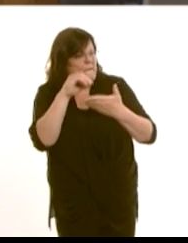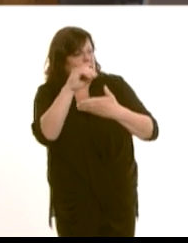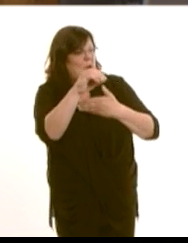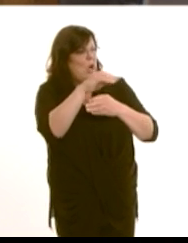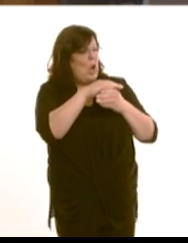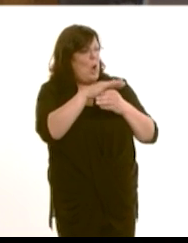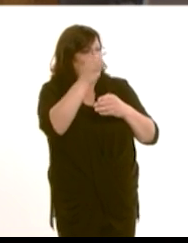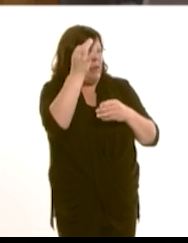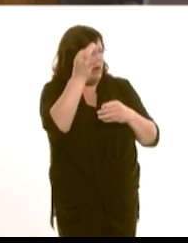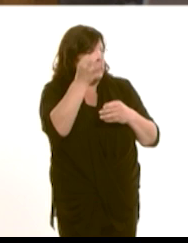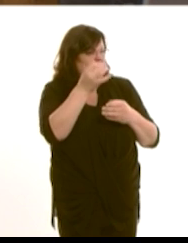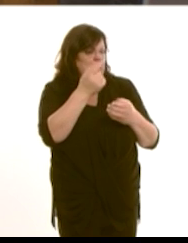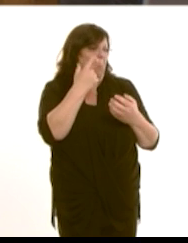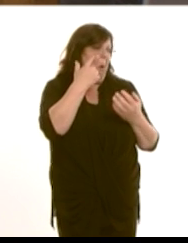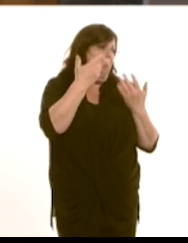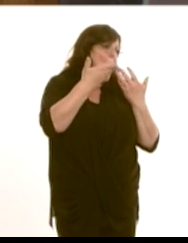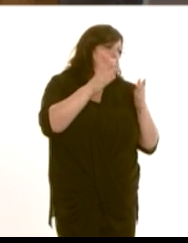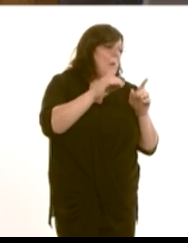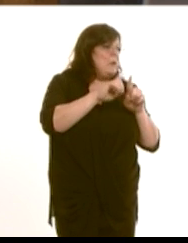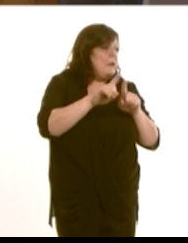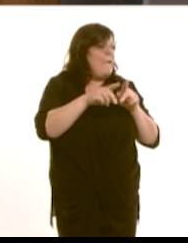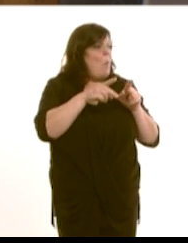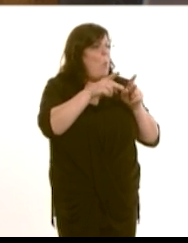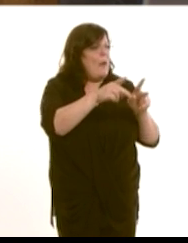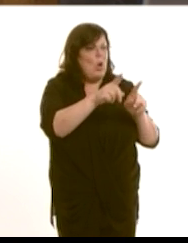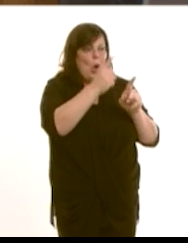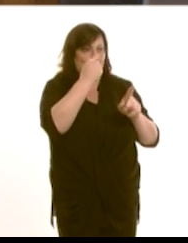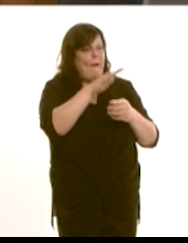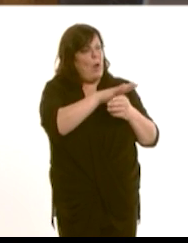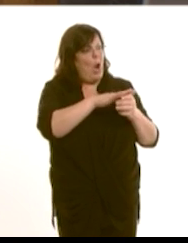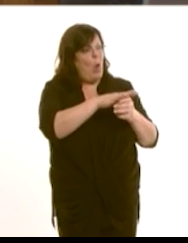people are talking about a local income tax, but that would have to be collected locally